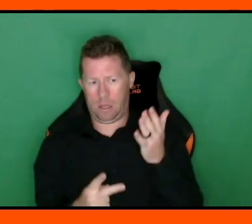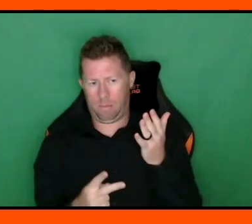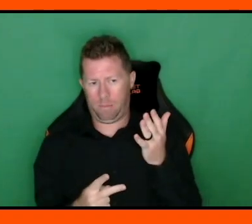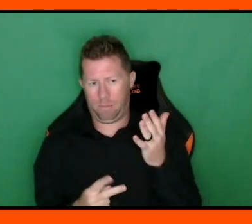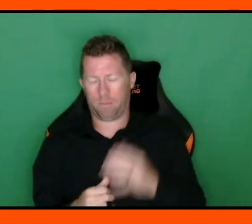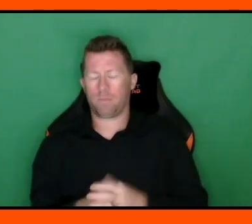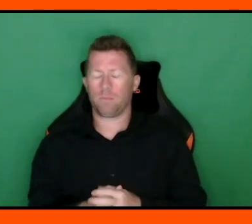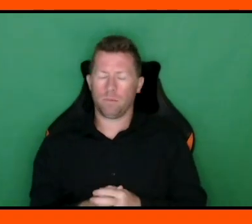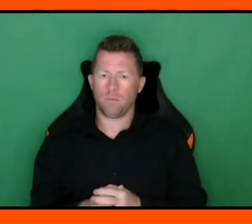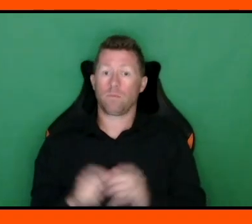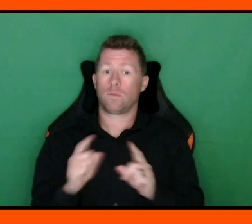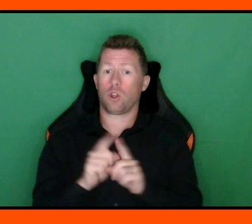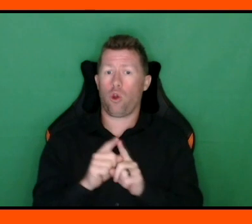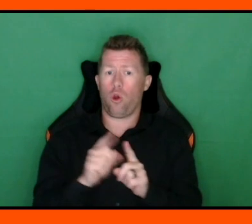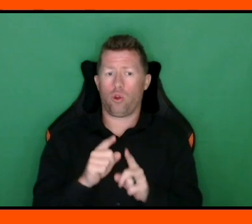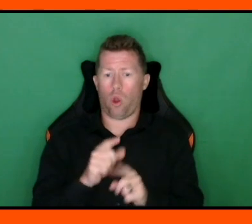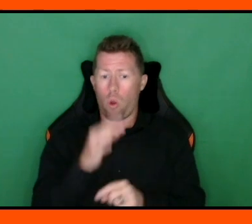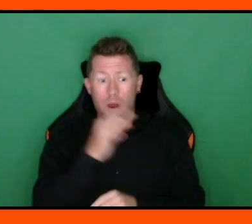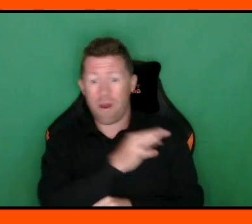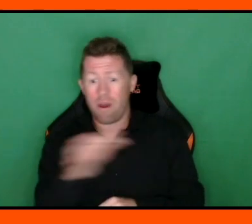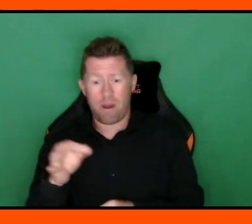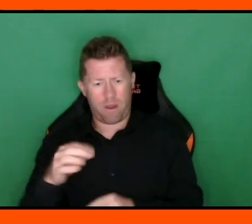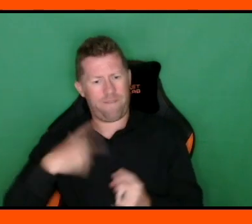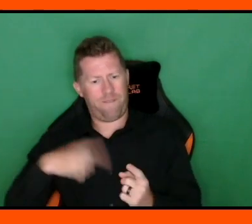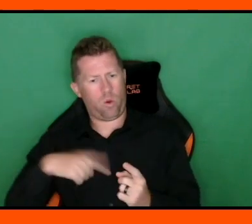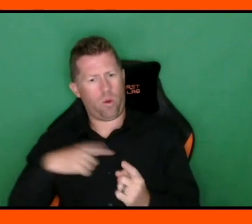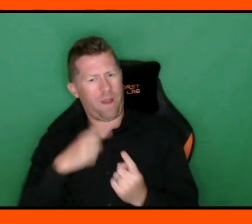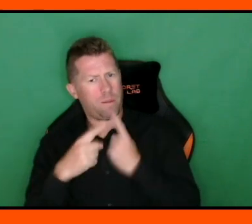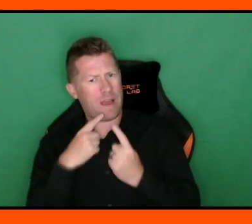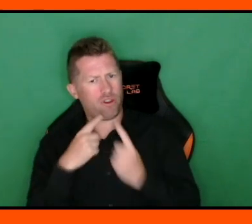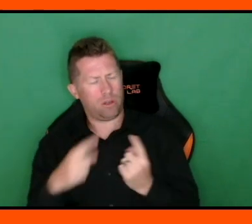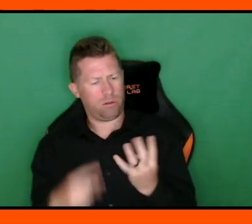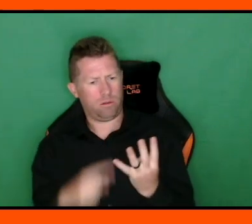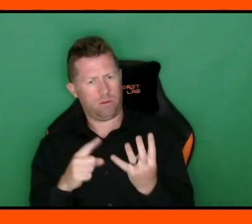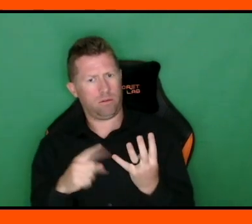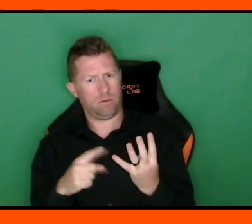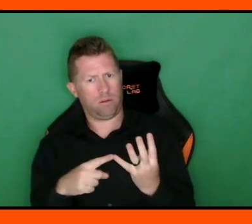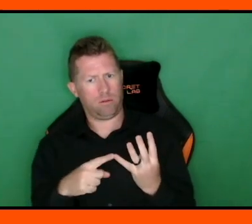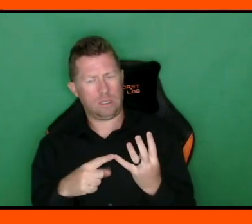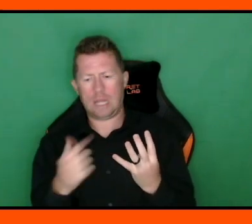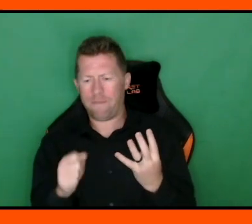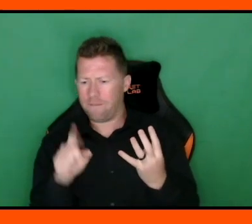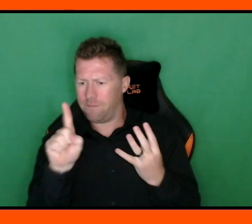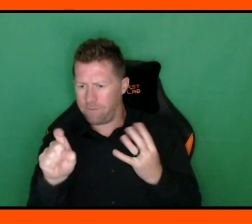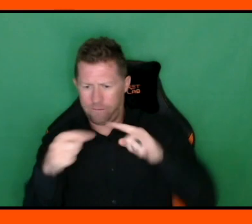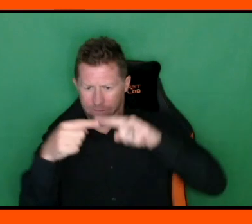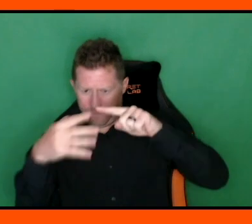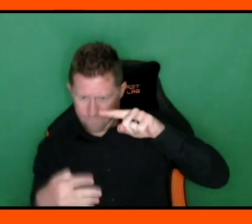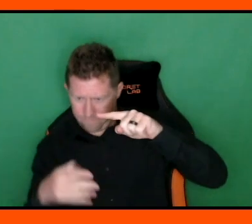We’ll also be asking about the purposes that you’re using information for. This is once again a pick list and it will help us better understand the uses of the data.